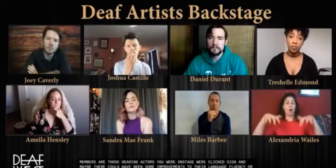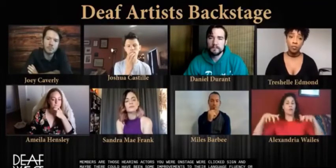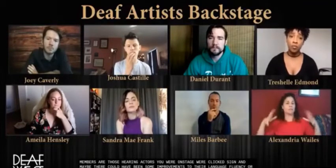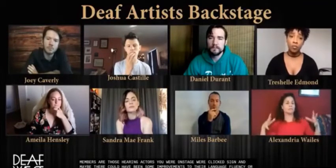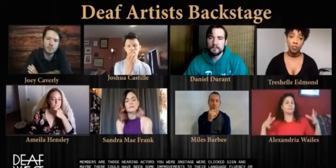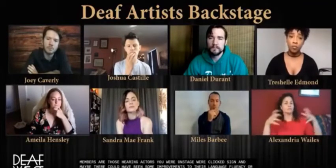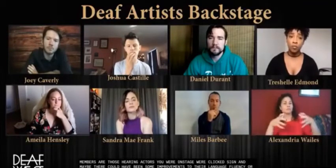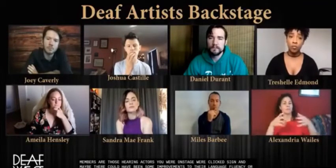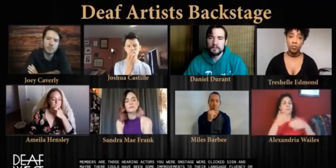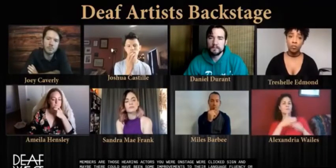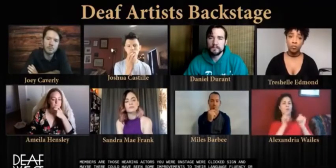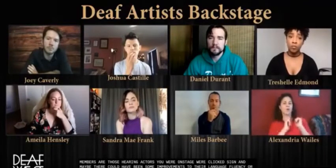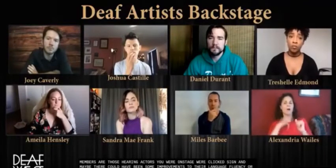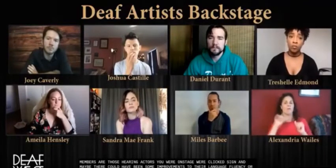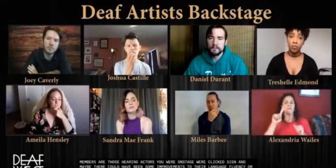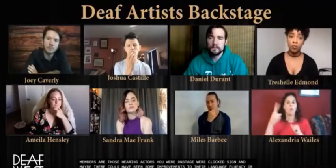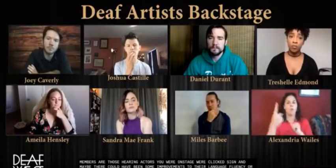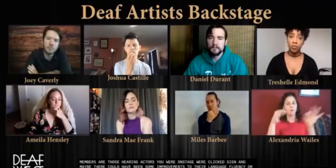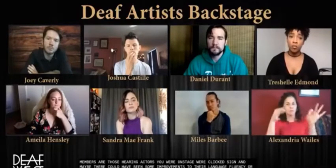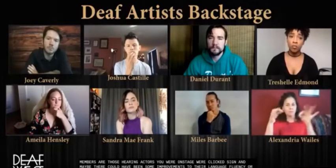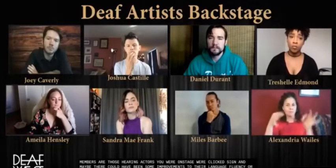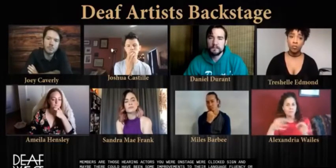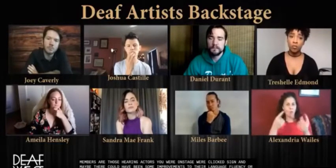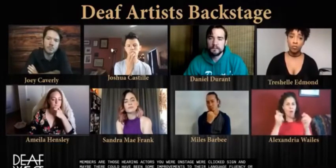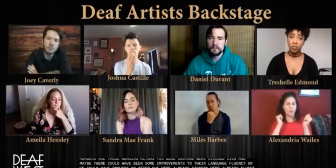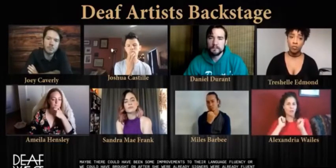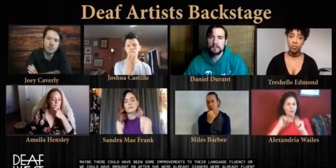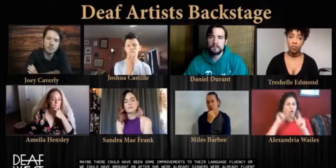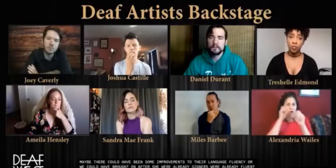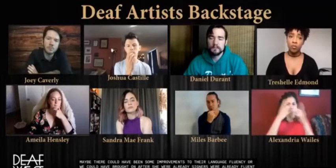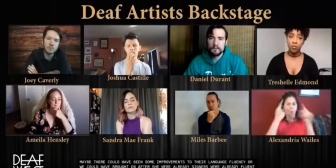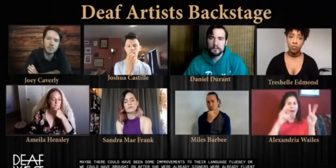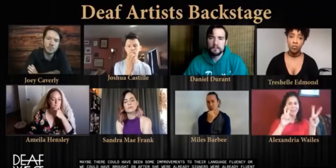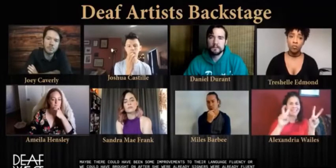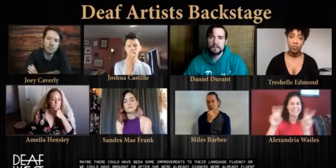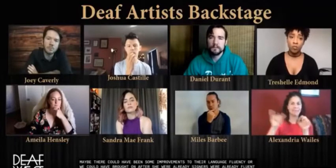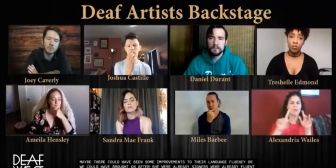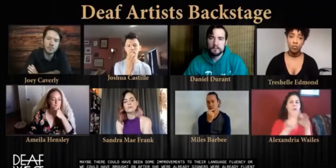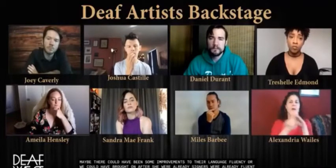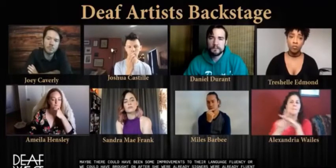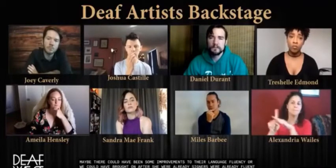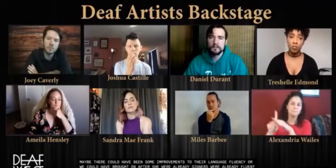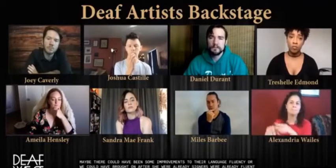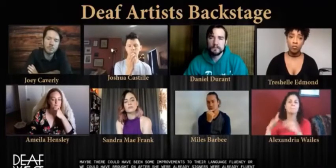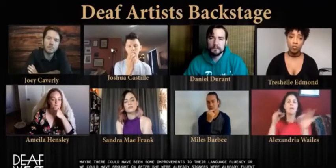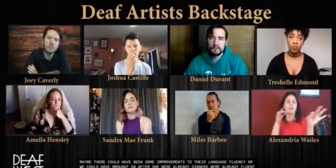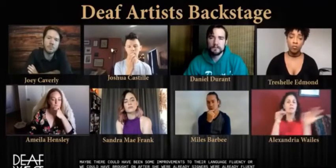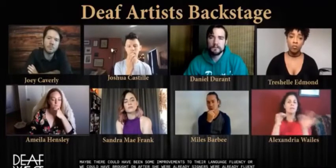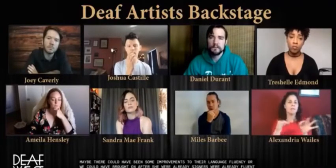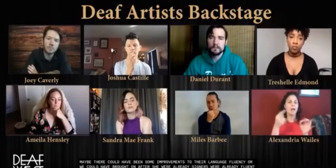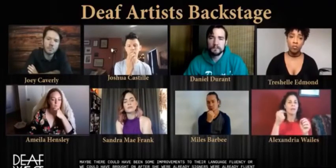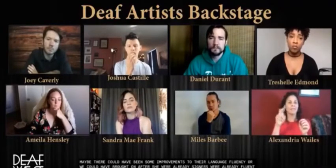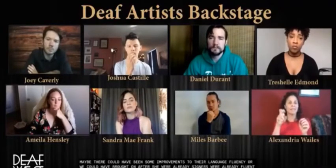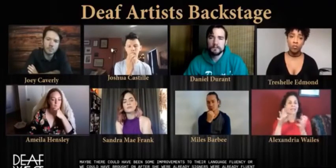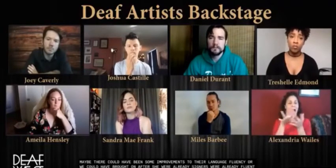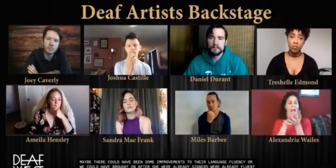the experience is going to be like for both audiences. So, you have someone telling people what to expect they can cover the themes that will